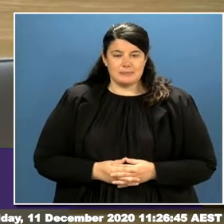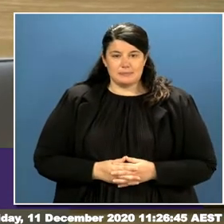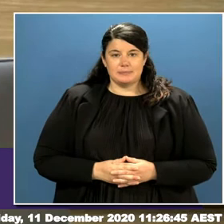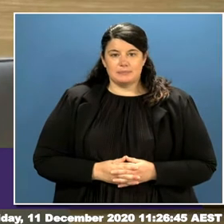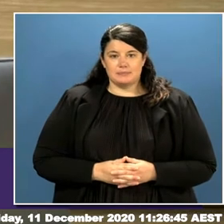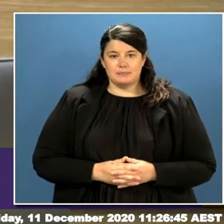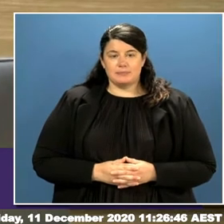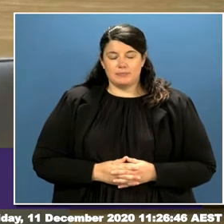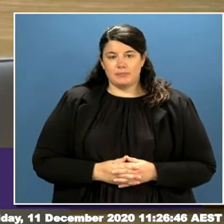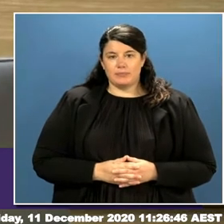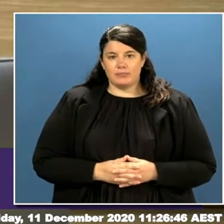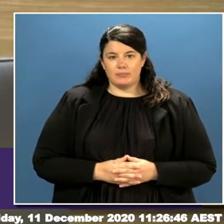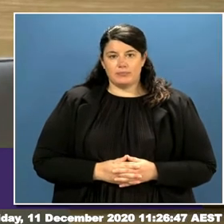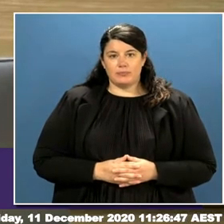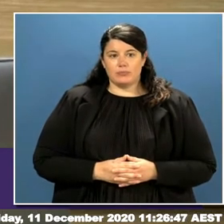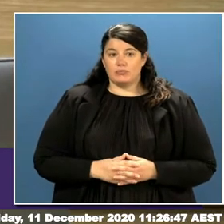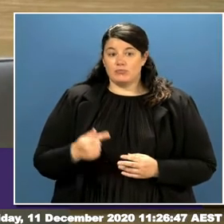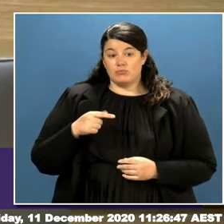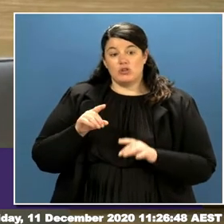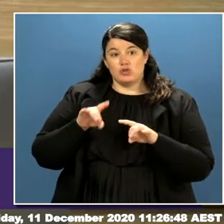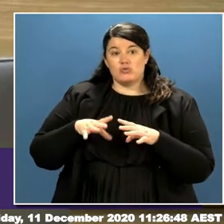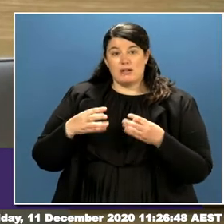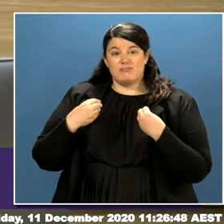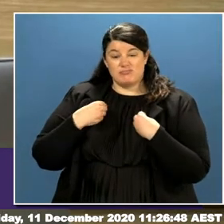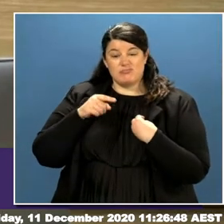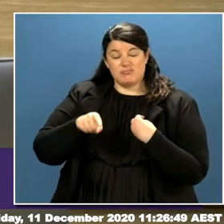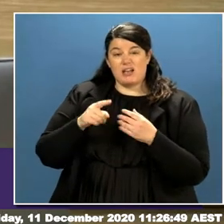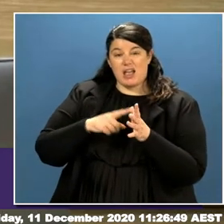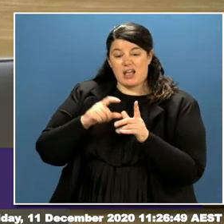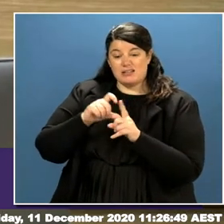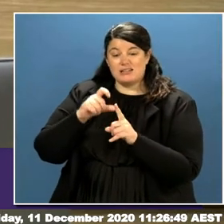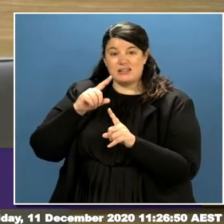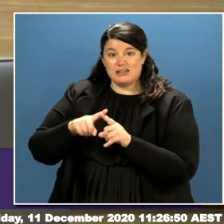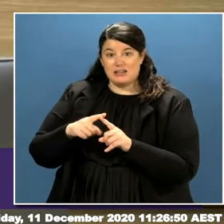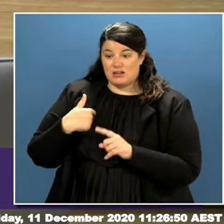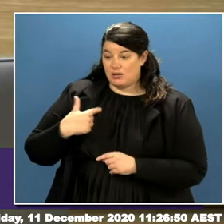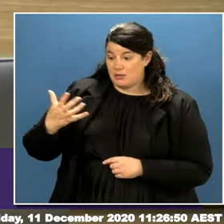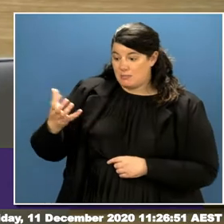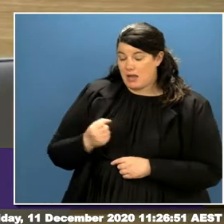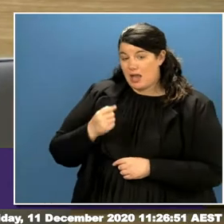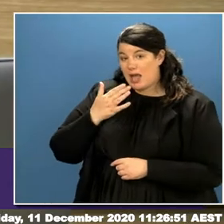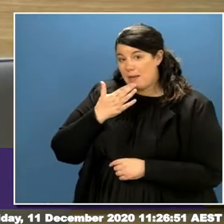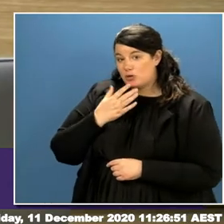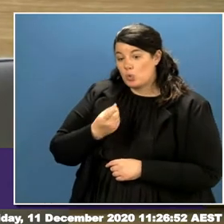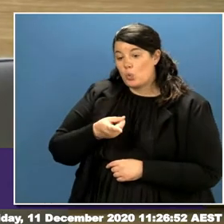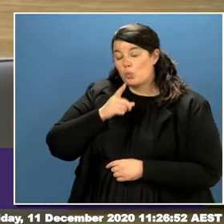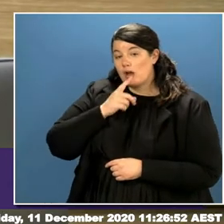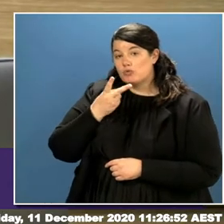At one particular ADE, I was paid approximately $120 per fortnight due